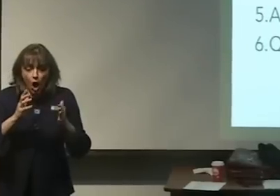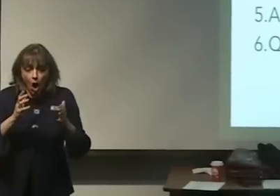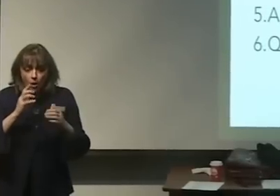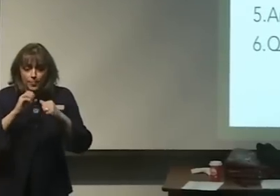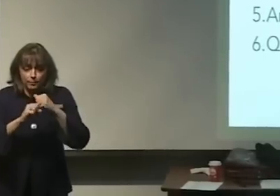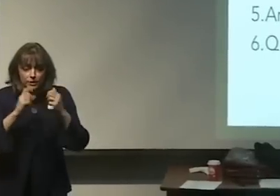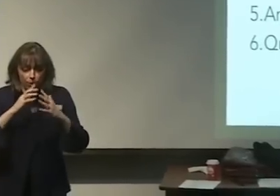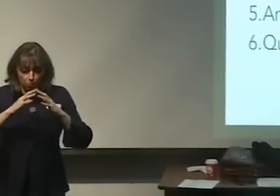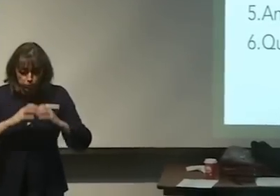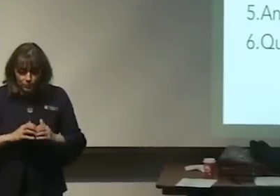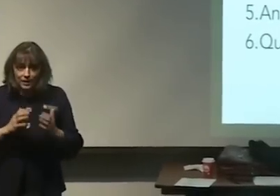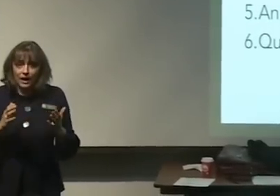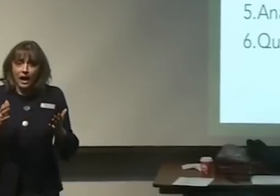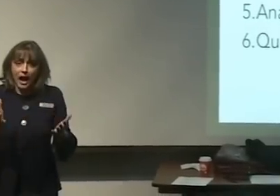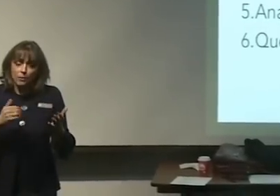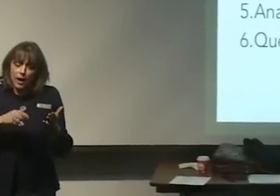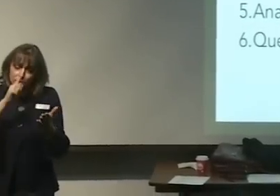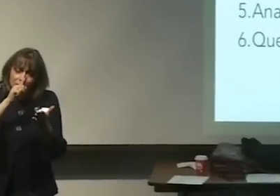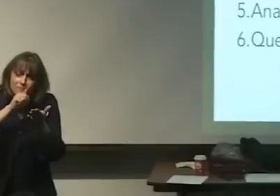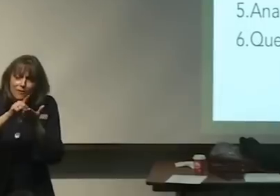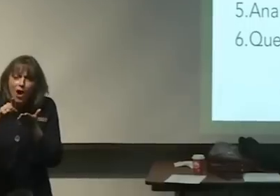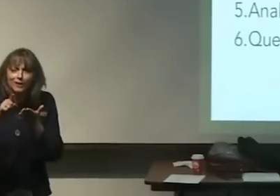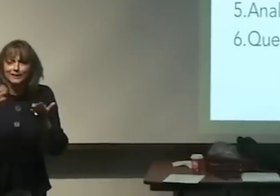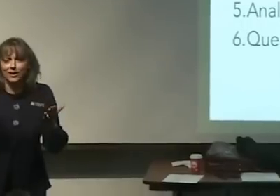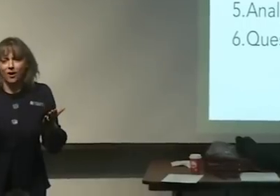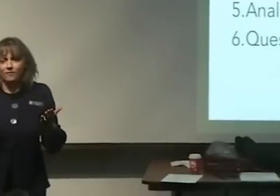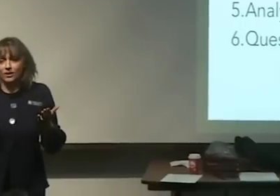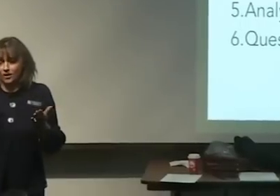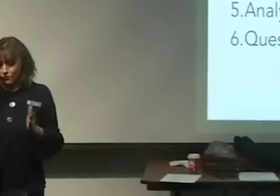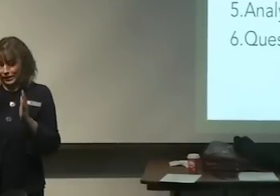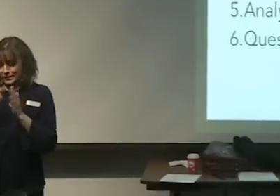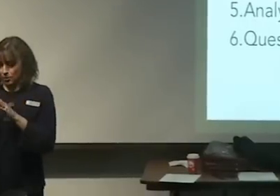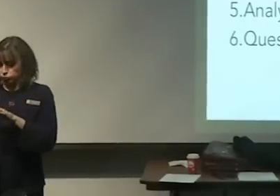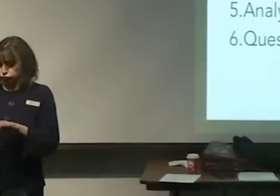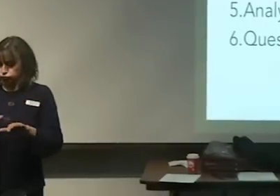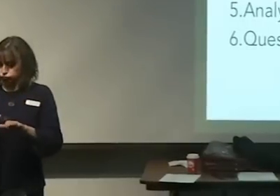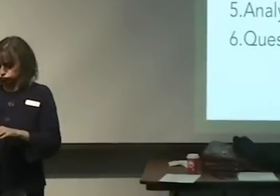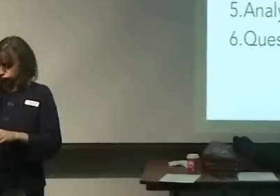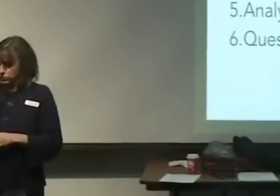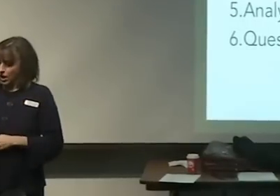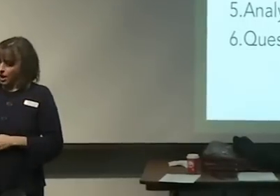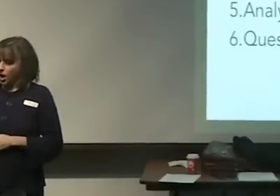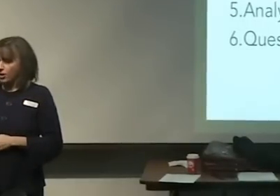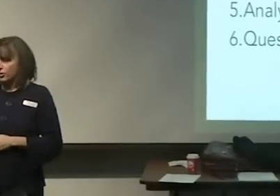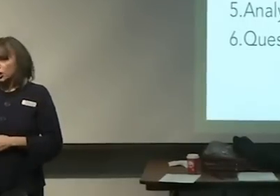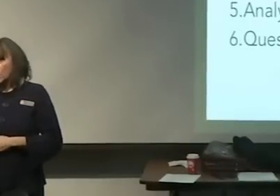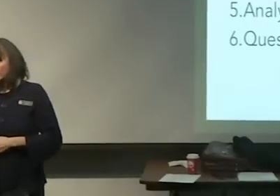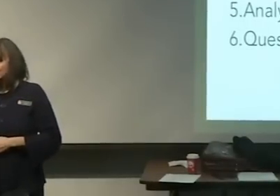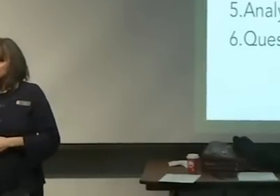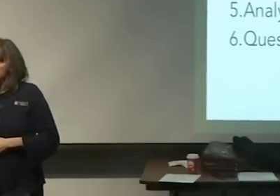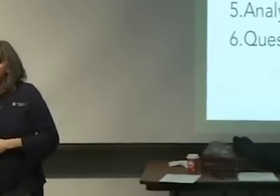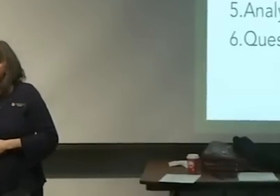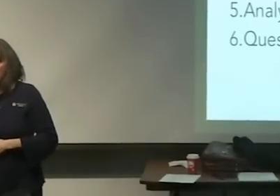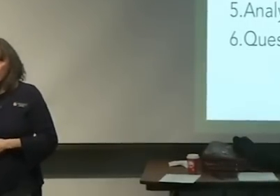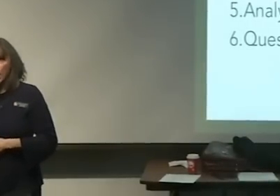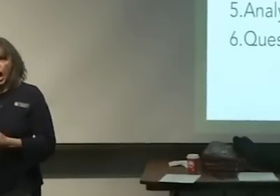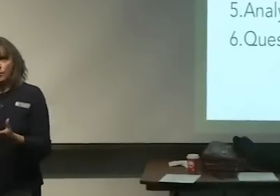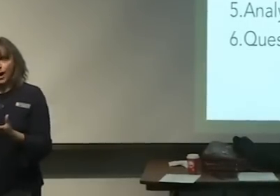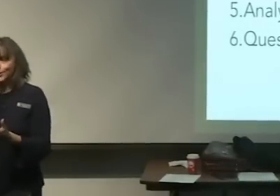I want you to have some reason that you love Felonious Monk and your life is enhanced. So I actually want you to fall in love.